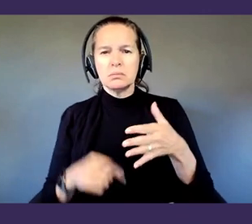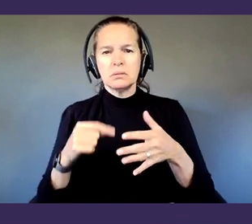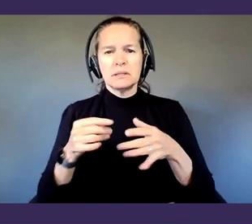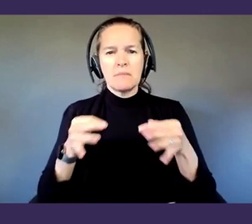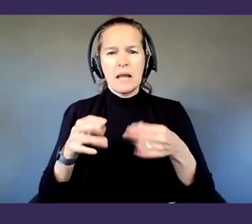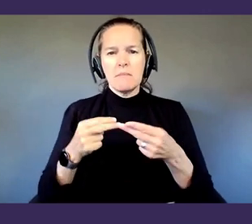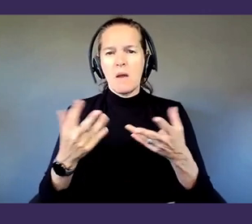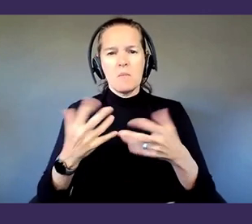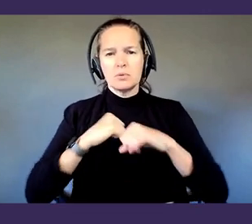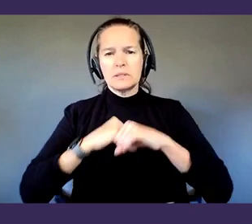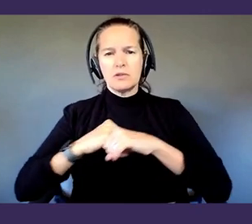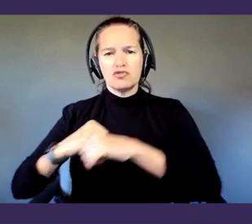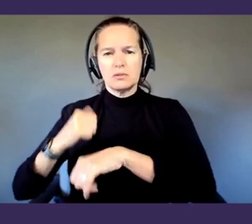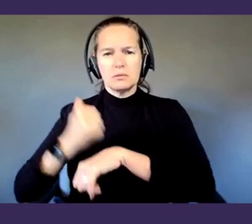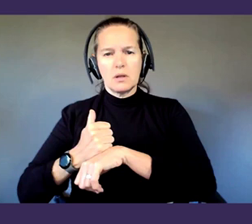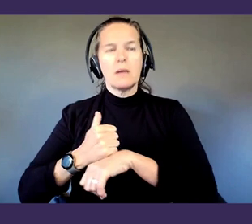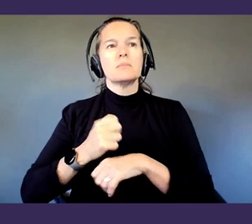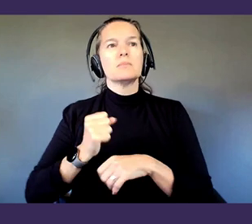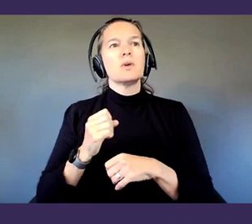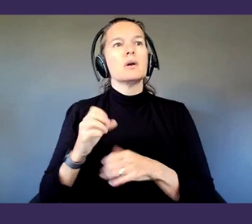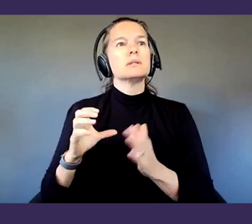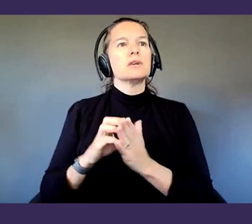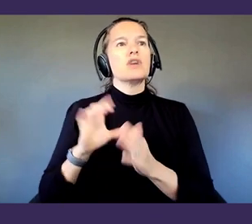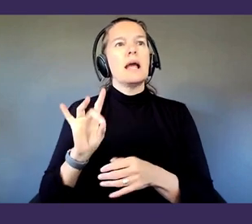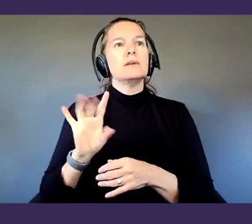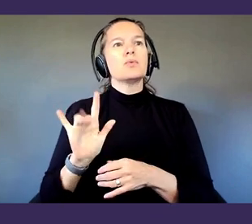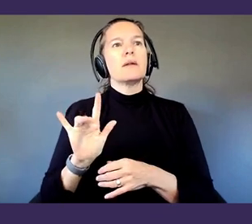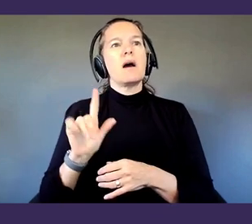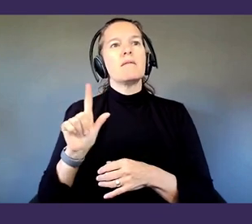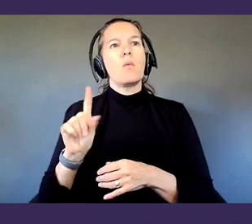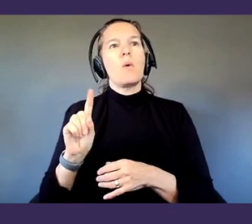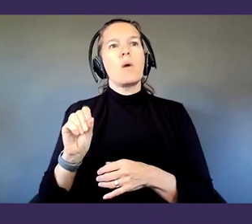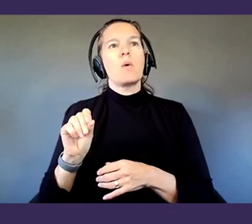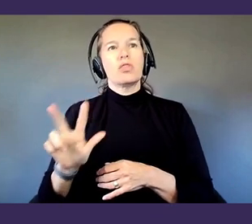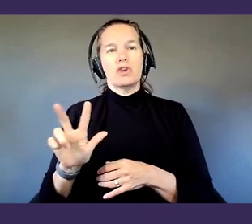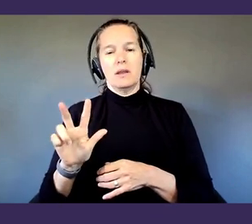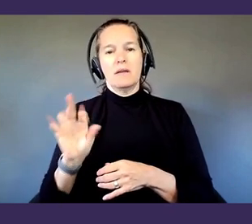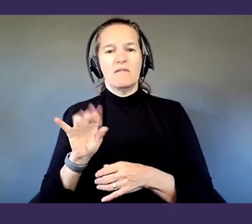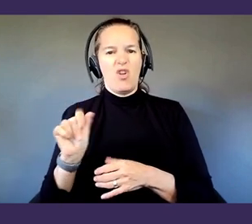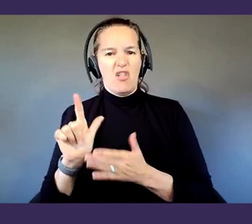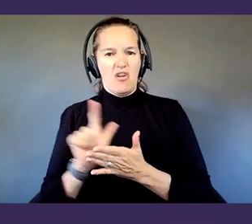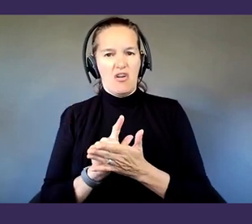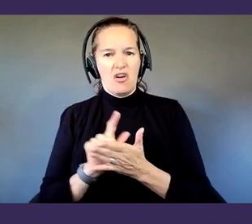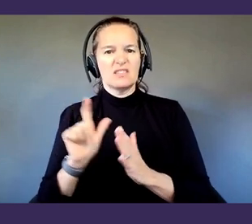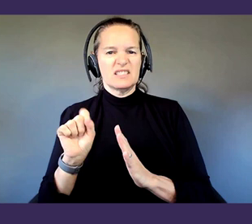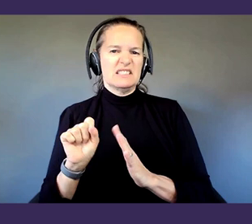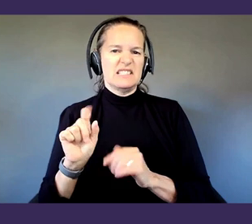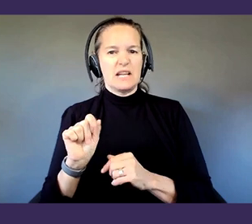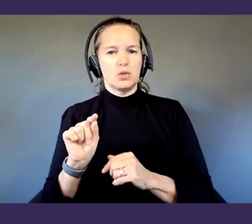So in section 825.103 of the Florida Statutes, we deal with exploitation of the elderly